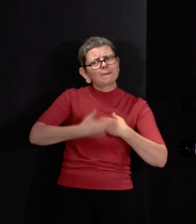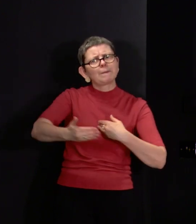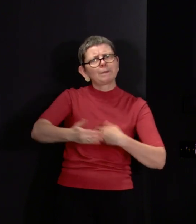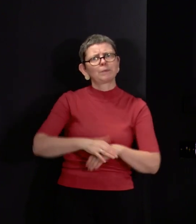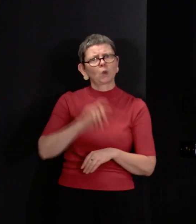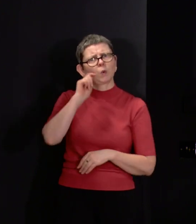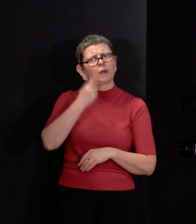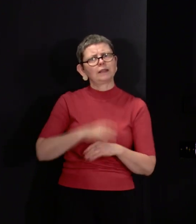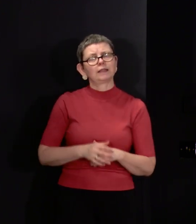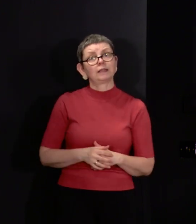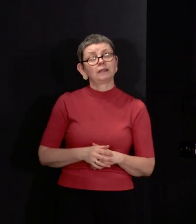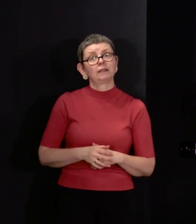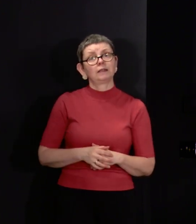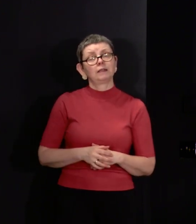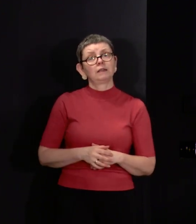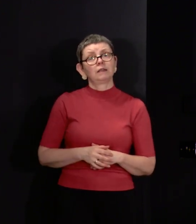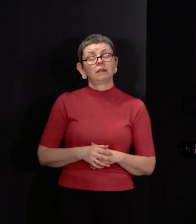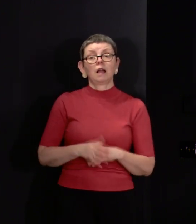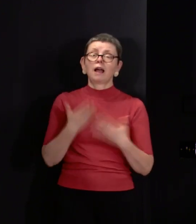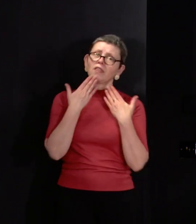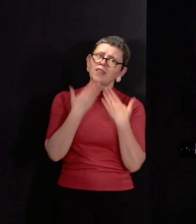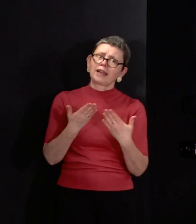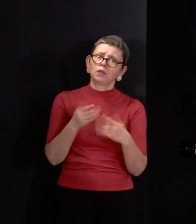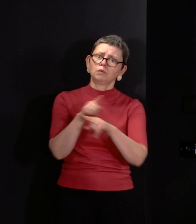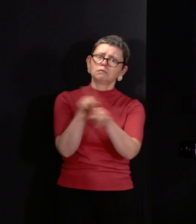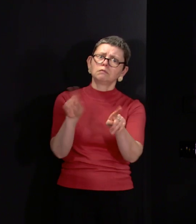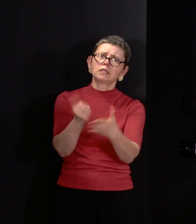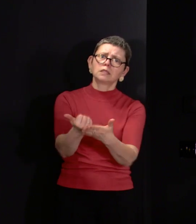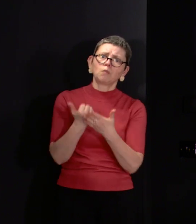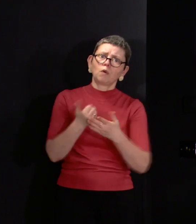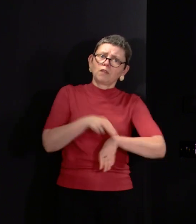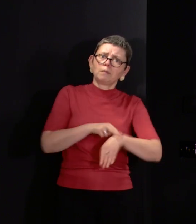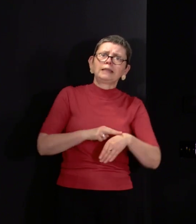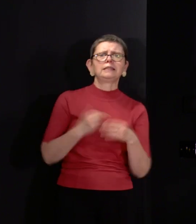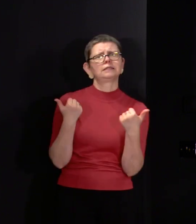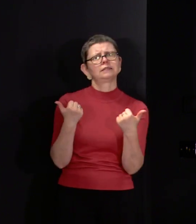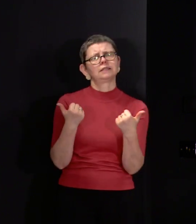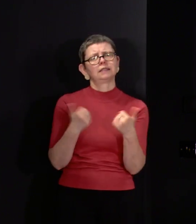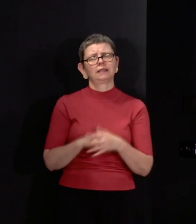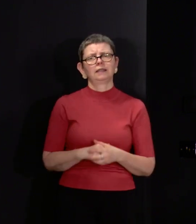grateful for the public support for policing. It is my plea today, underlining